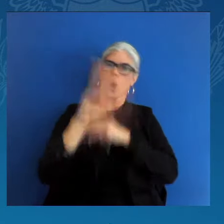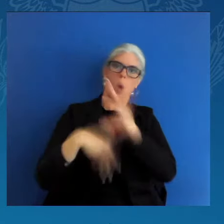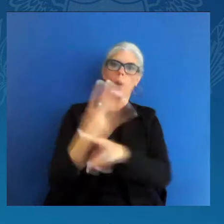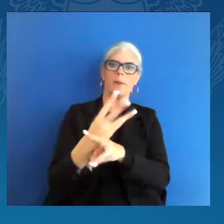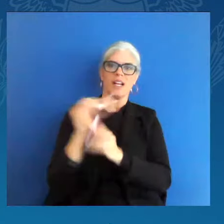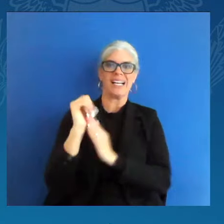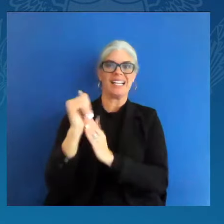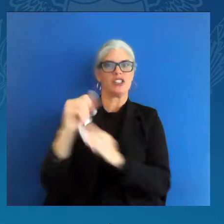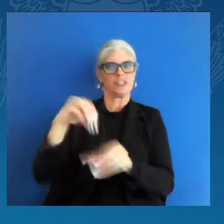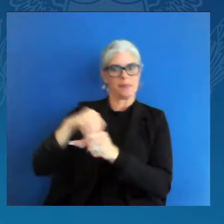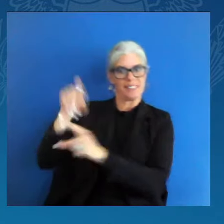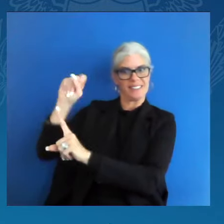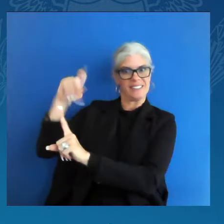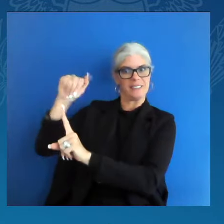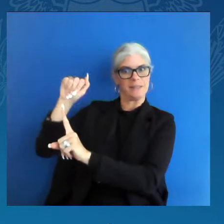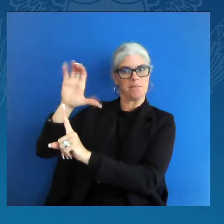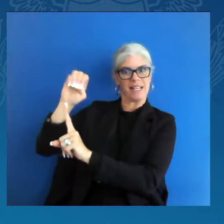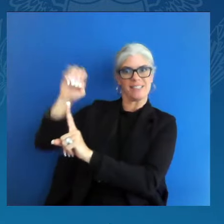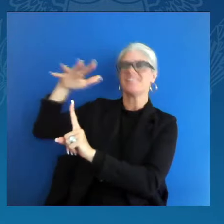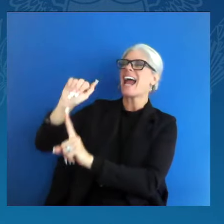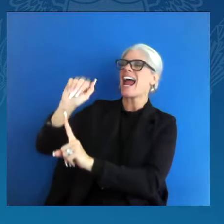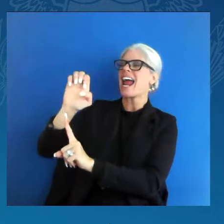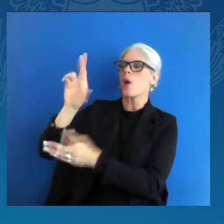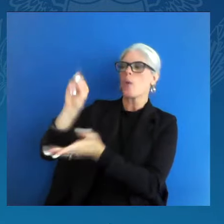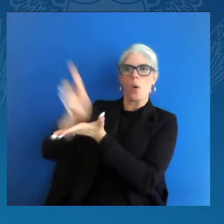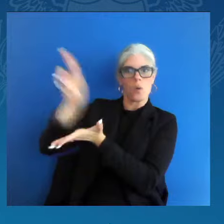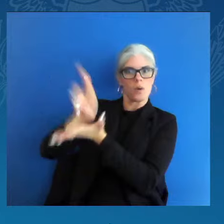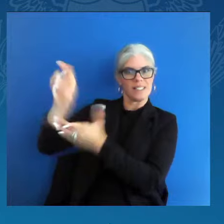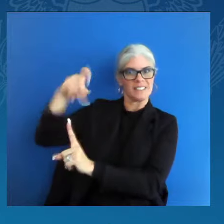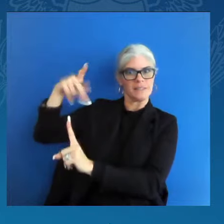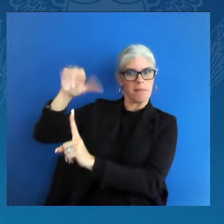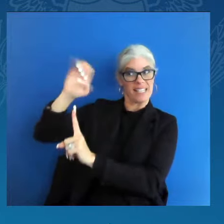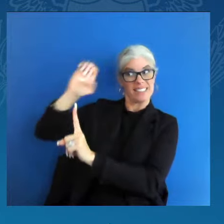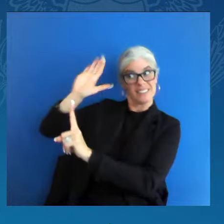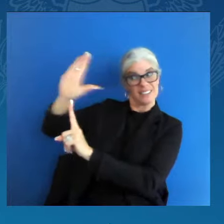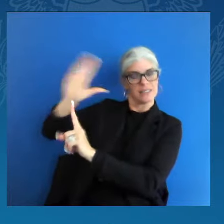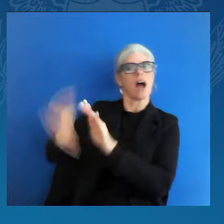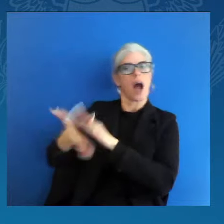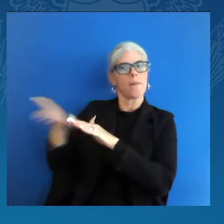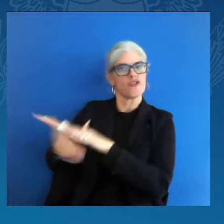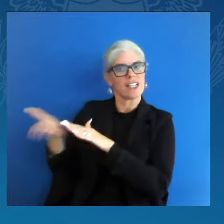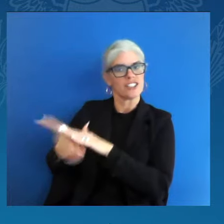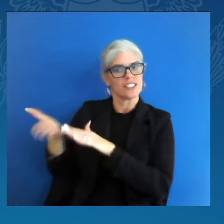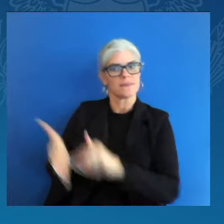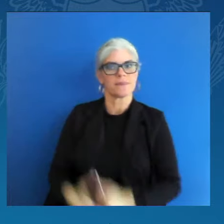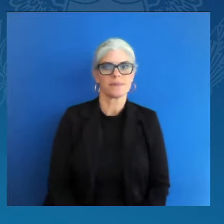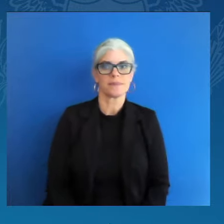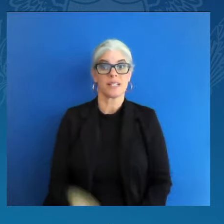In 2023 alone, the FAA met with UK, Brazil, Australia, Canada, New Zealand, Japan,